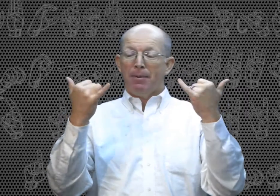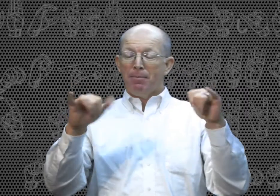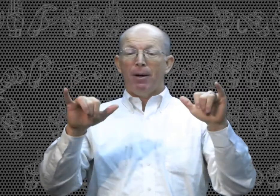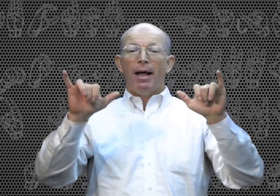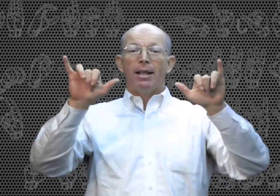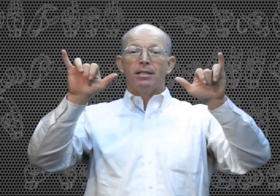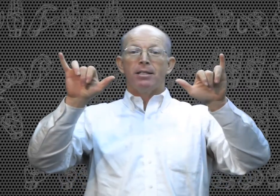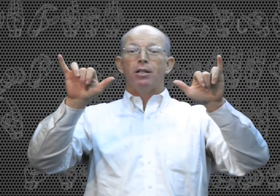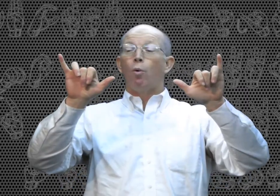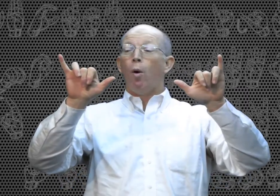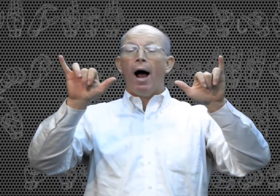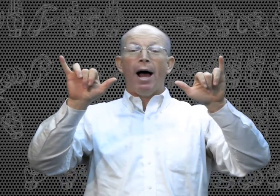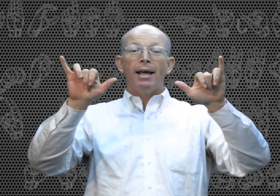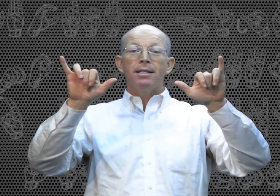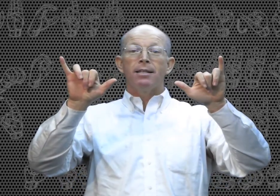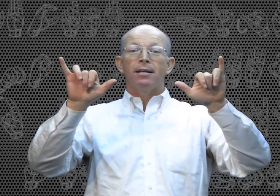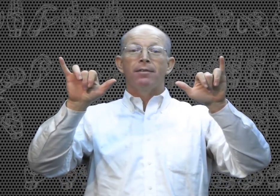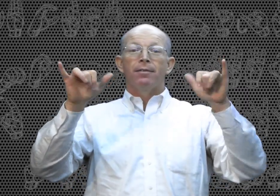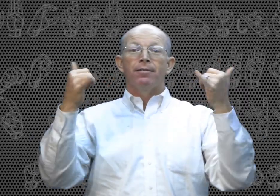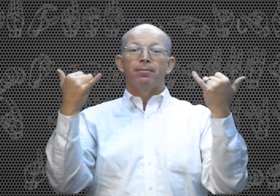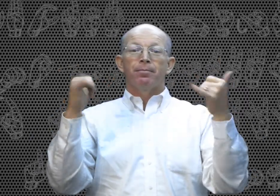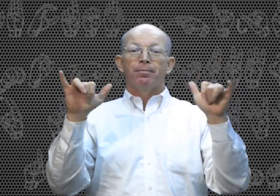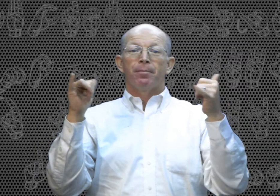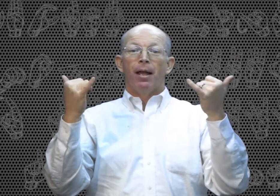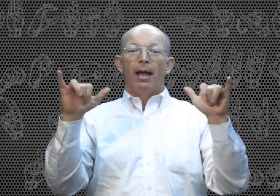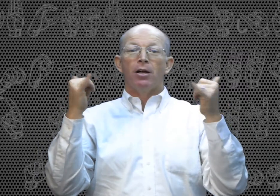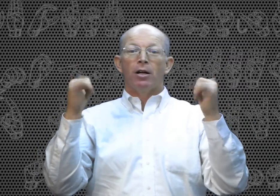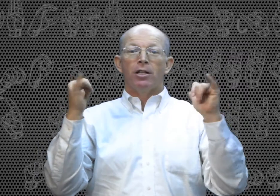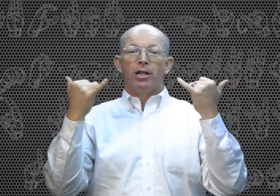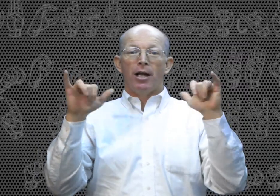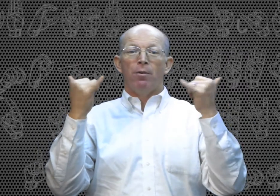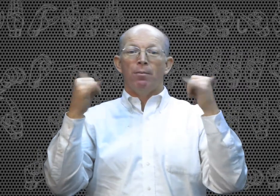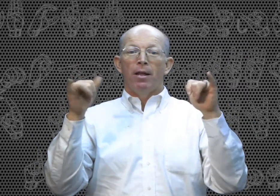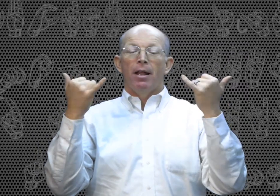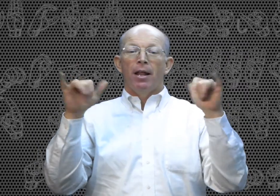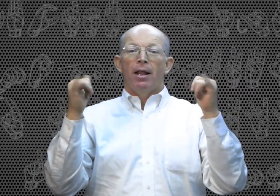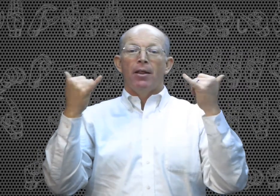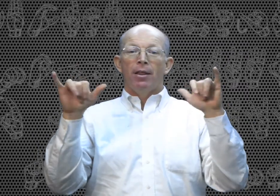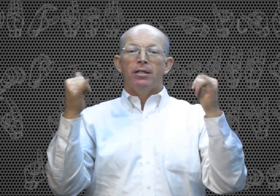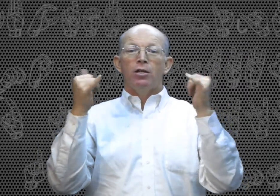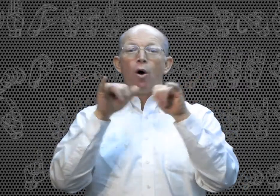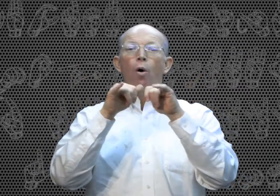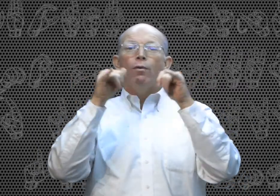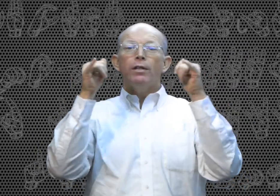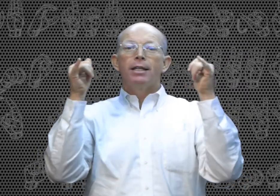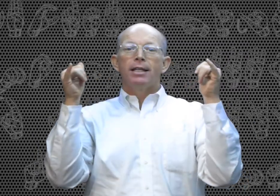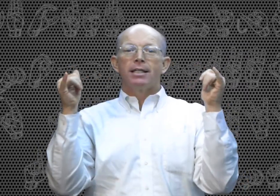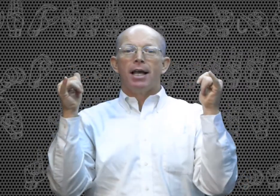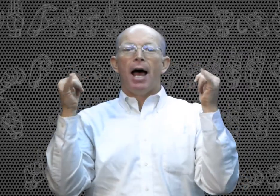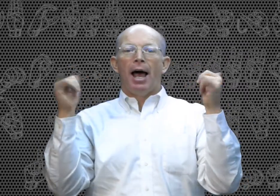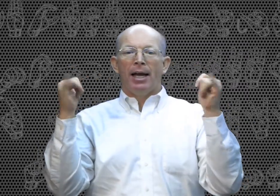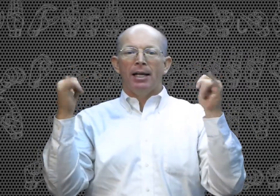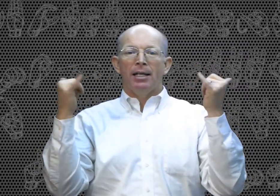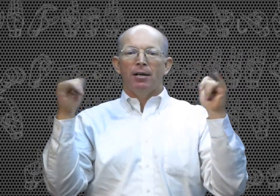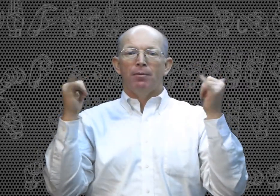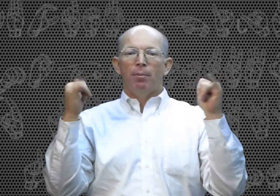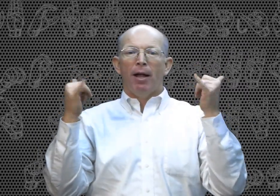PLAY - This is the Ys and you are going to shake them. This is over to the side.